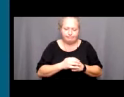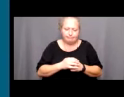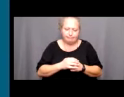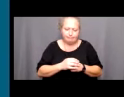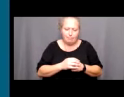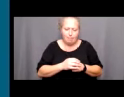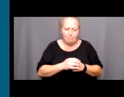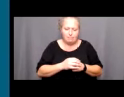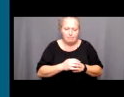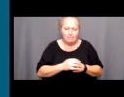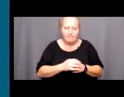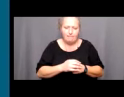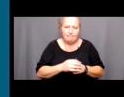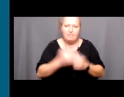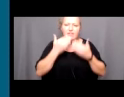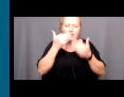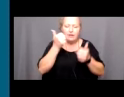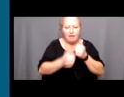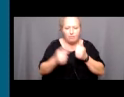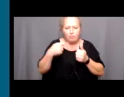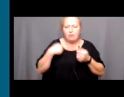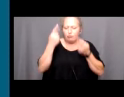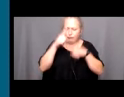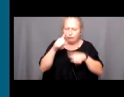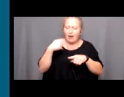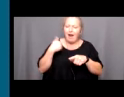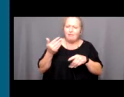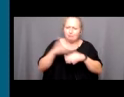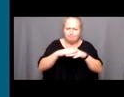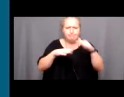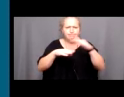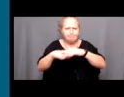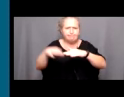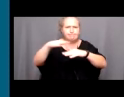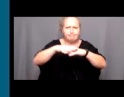thank you everyone Yeah. I agree. That there's a lot of overlap between what we're all doing.